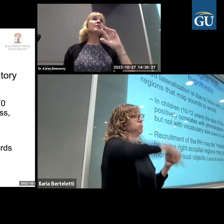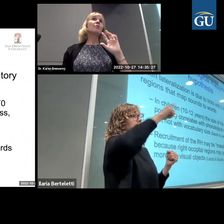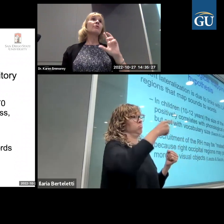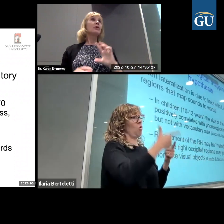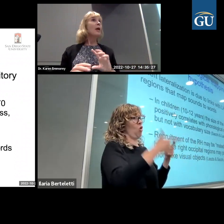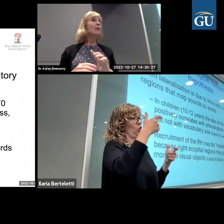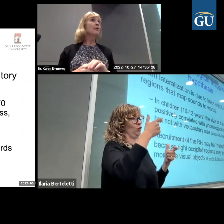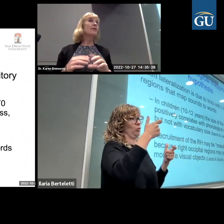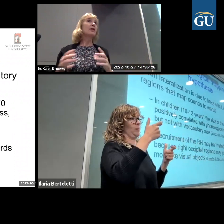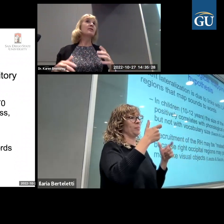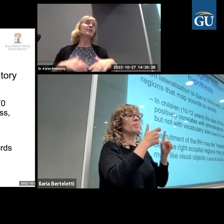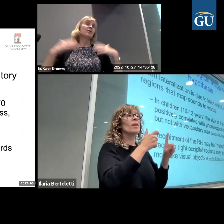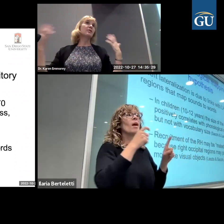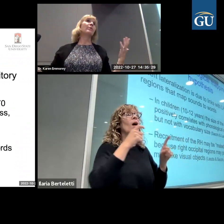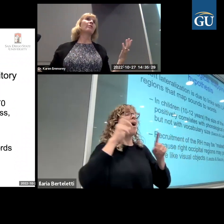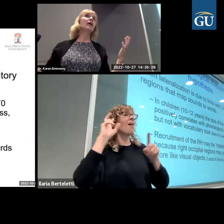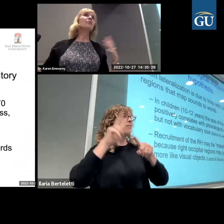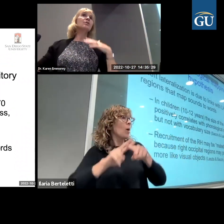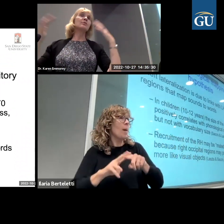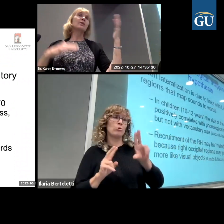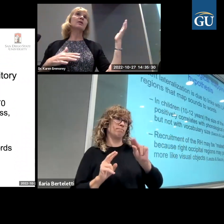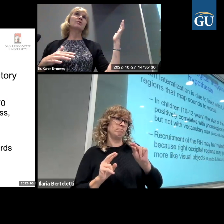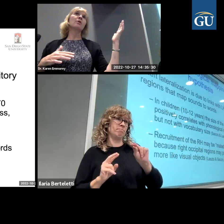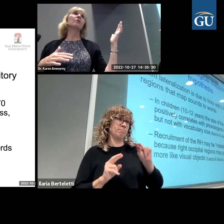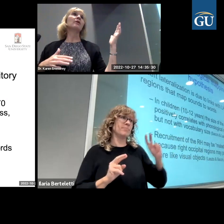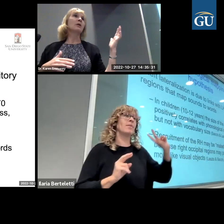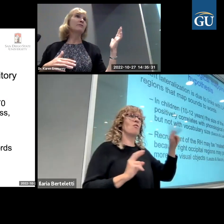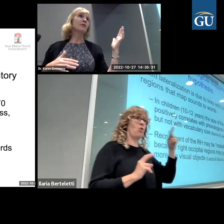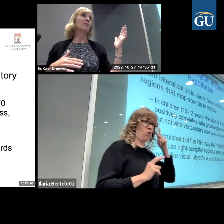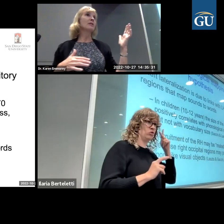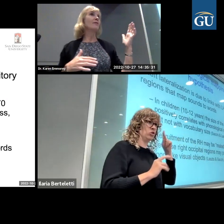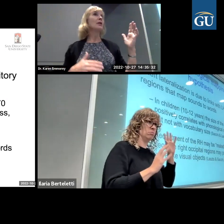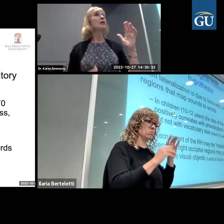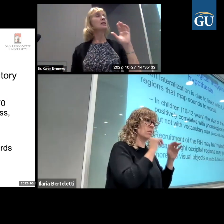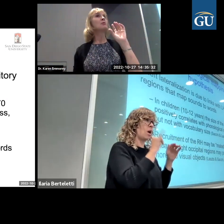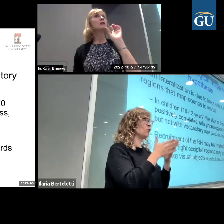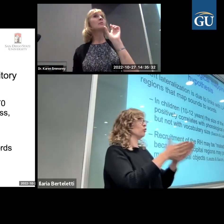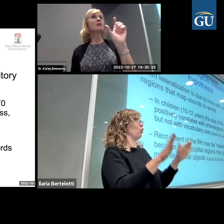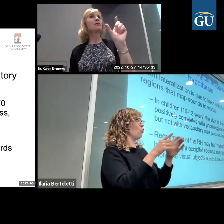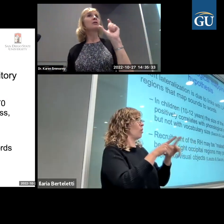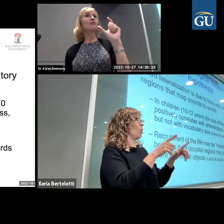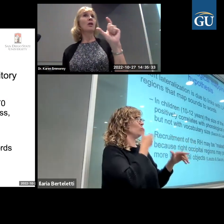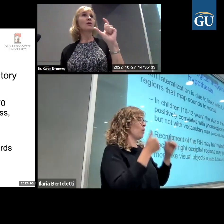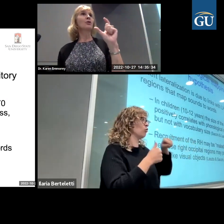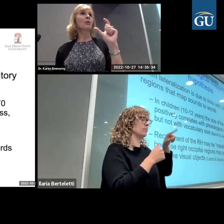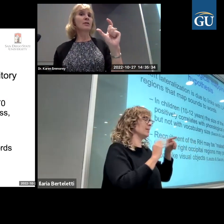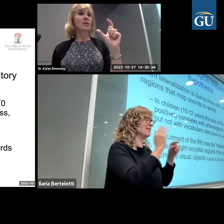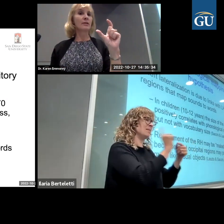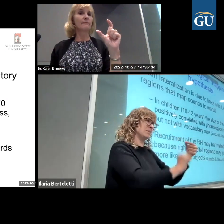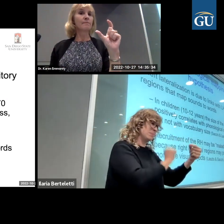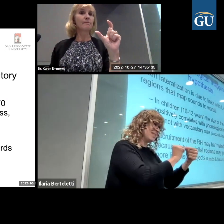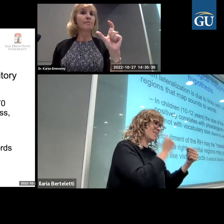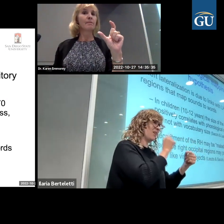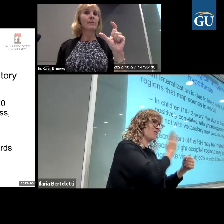and the author suggests that recruitment of the right hemisphere may actually be maladaptive or bad. Um, because